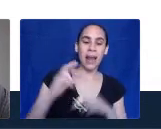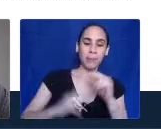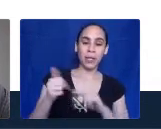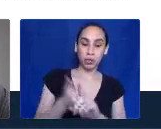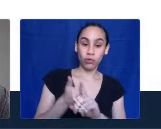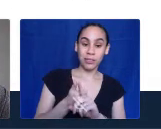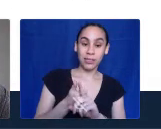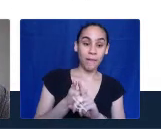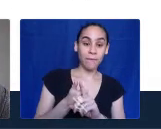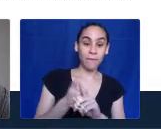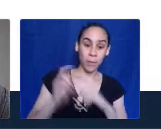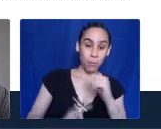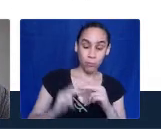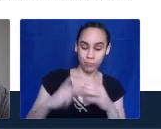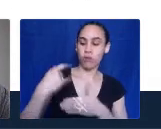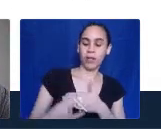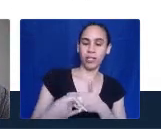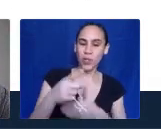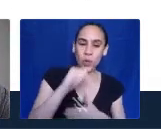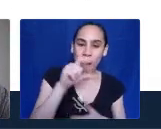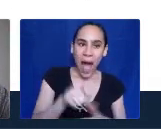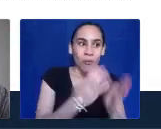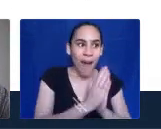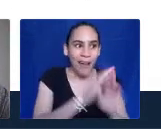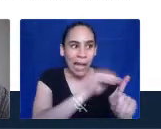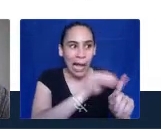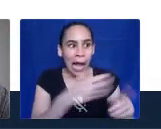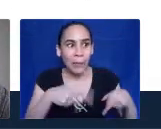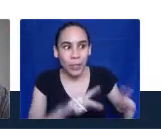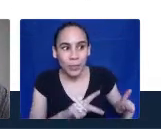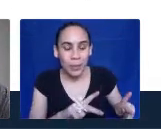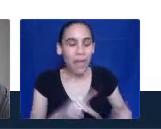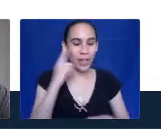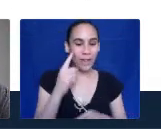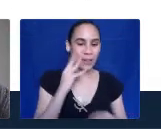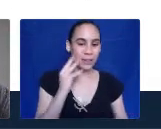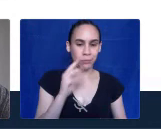need to wait for anyone's permission necessarily to get experience right work with non-profits